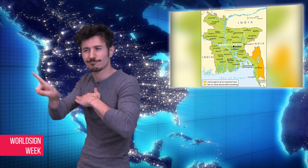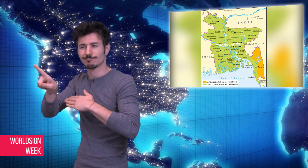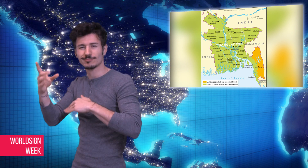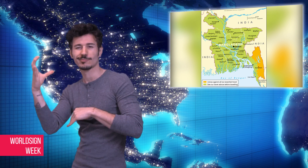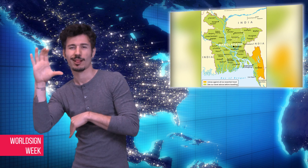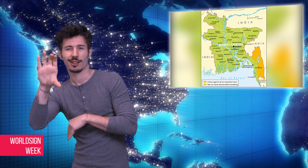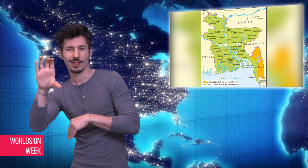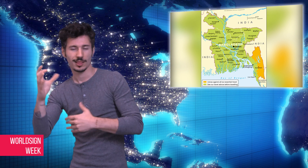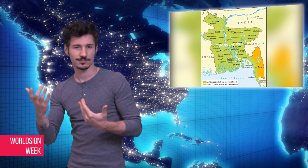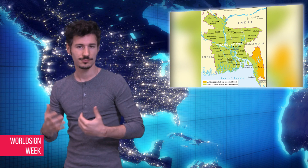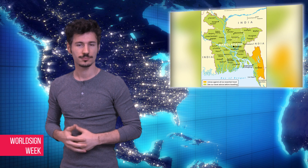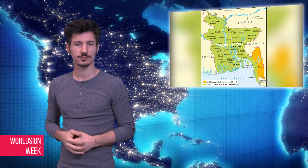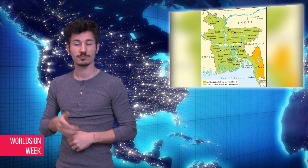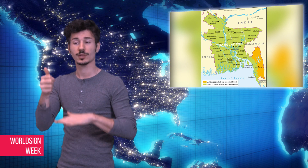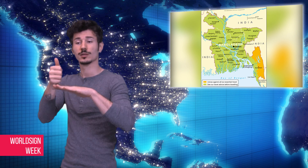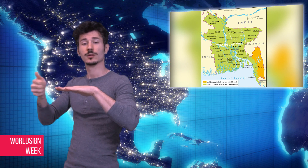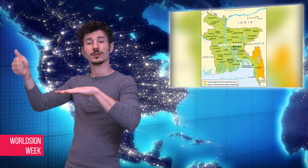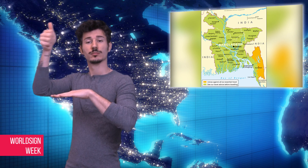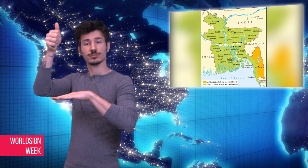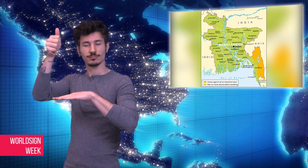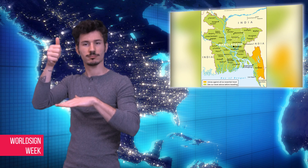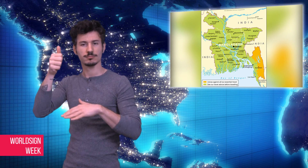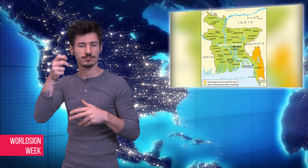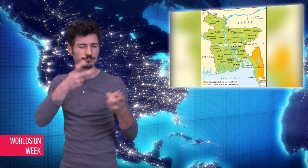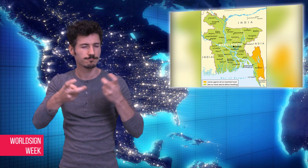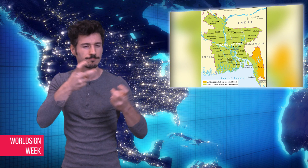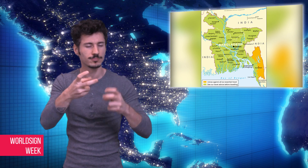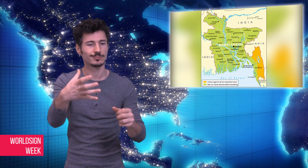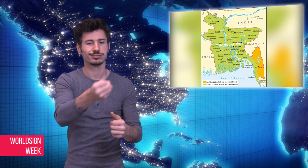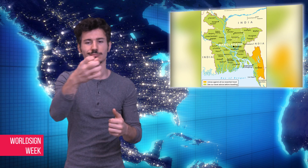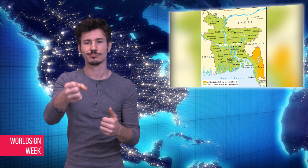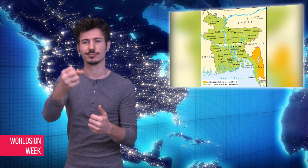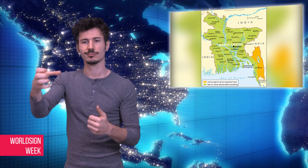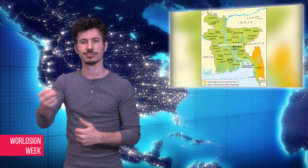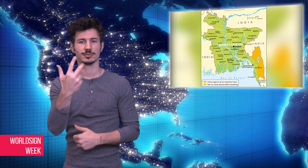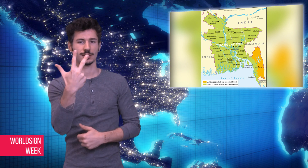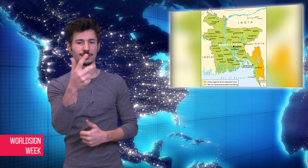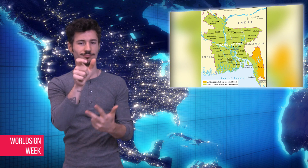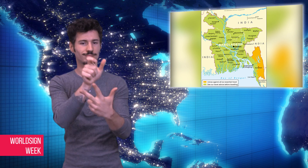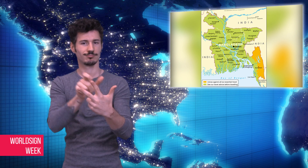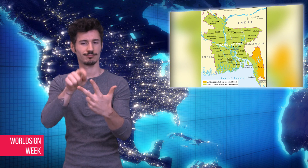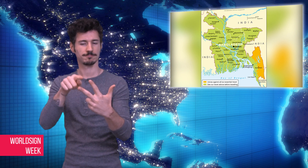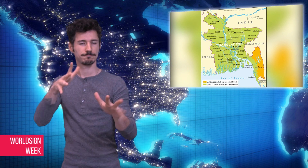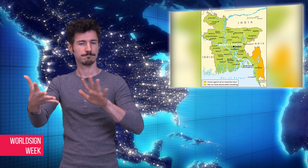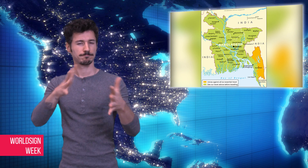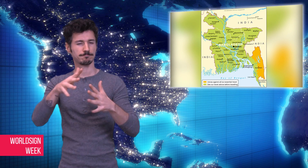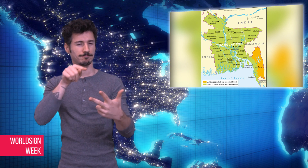hacked. Authorities have arrested three suspects in